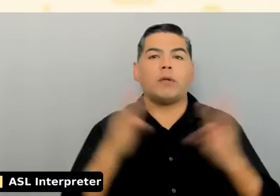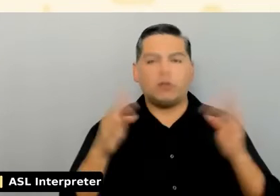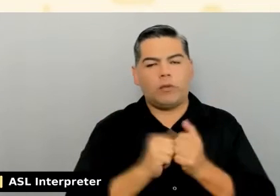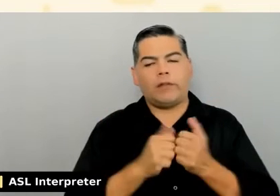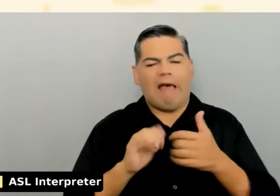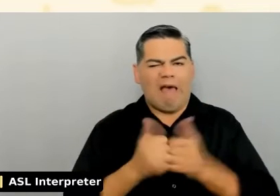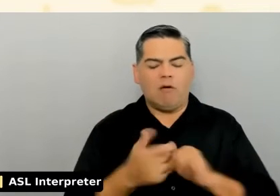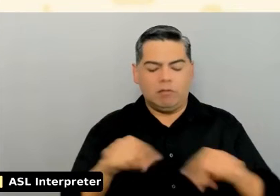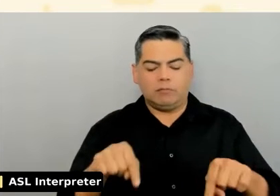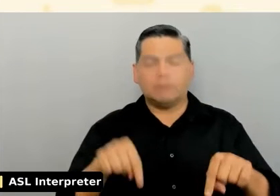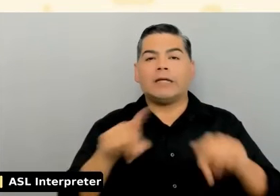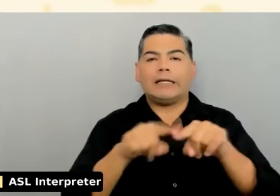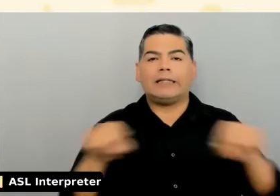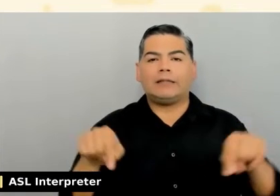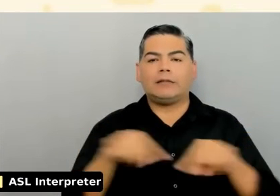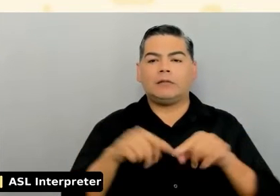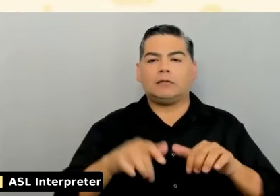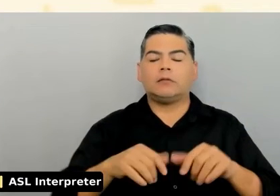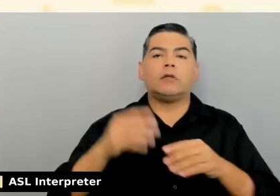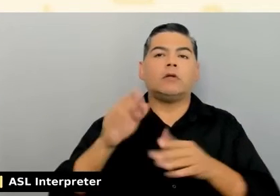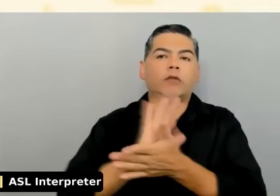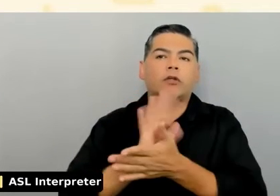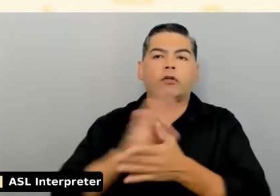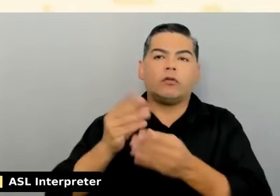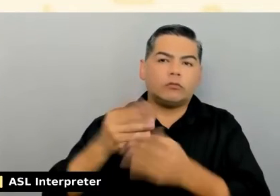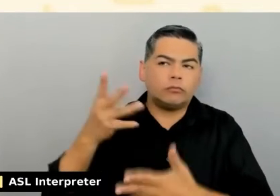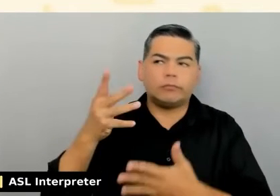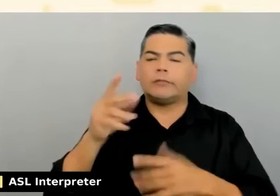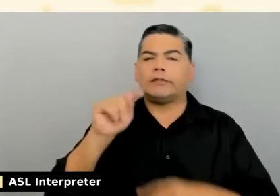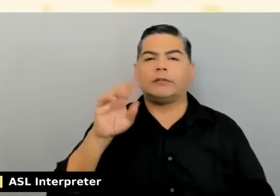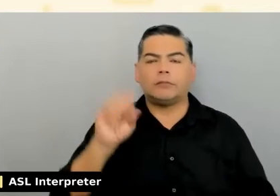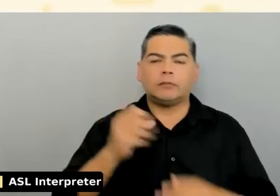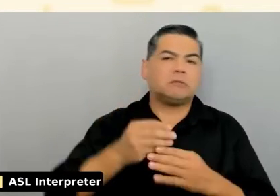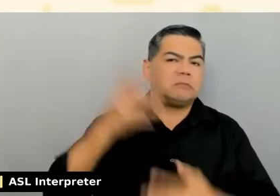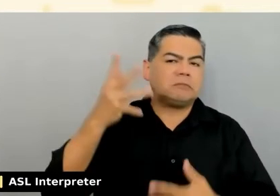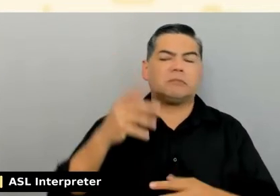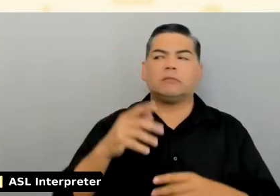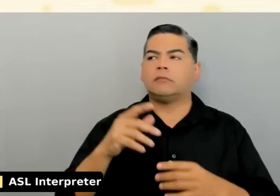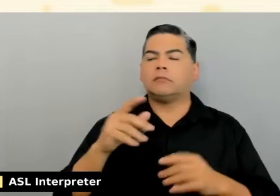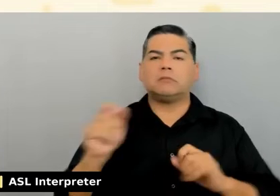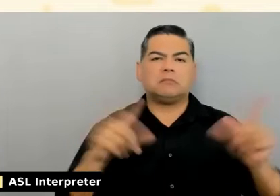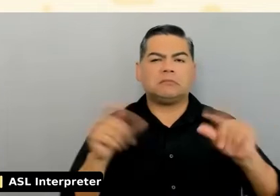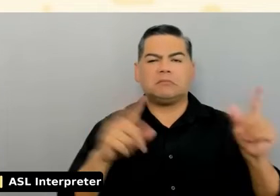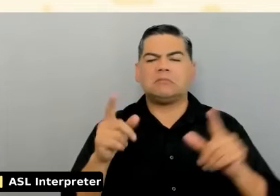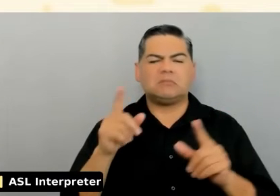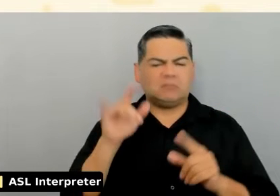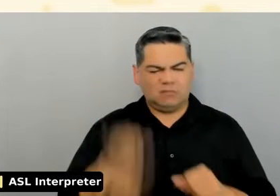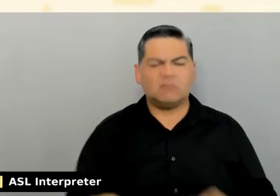Be it your buttons, be it your drop downs, be it your tabs, be it your sliders and so on.